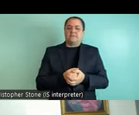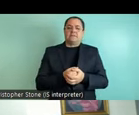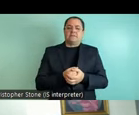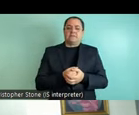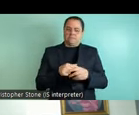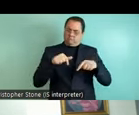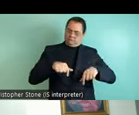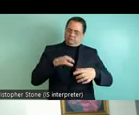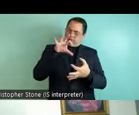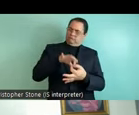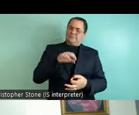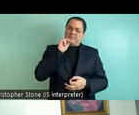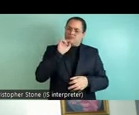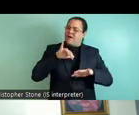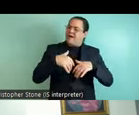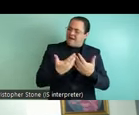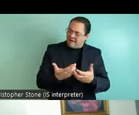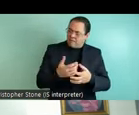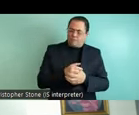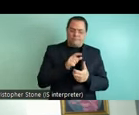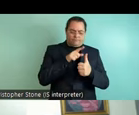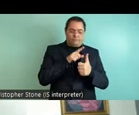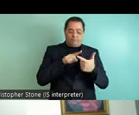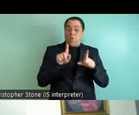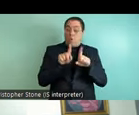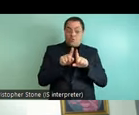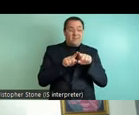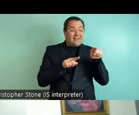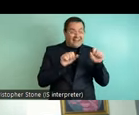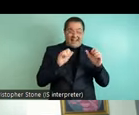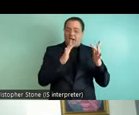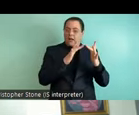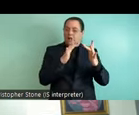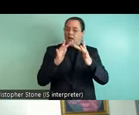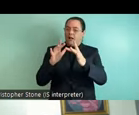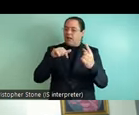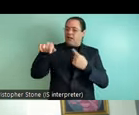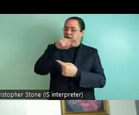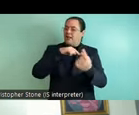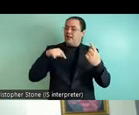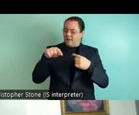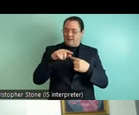11:52:55 We also create some deep network of organizations that are committed to promoting